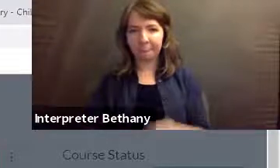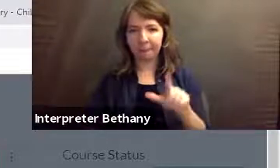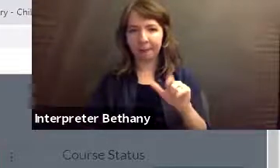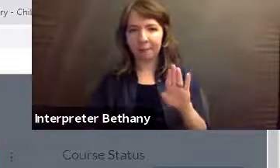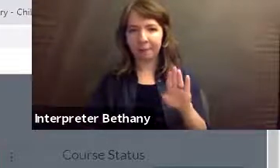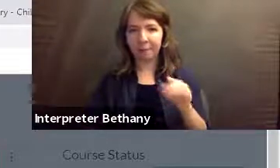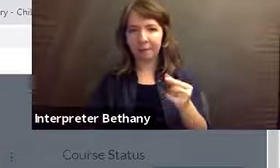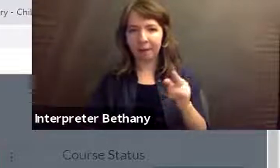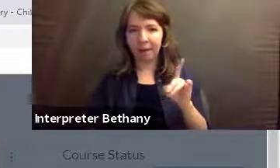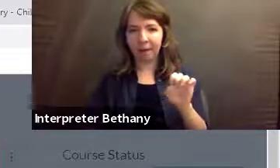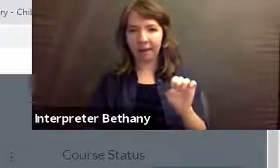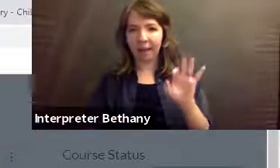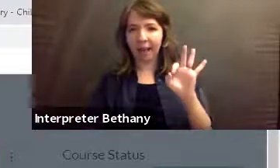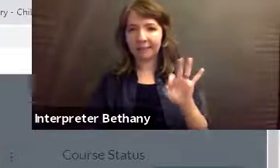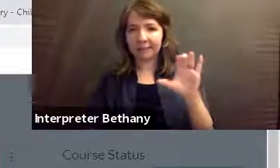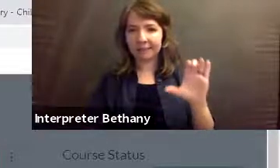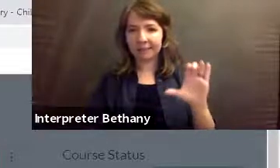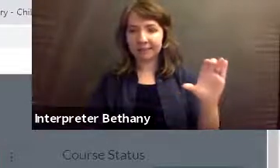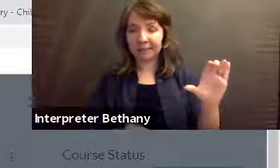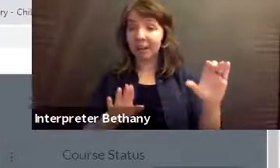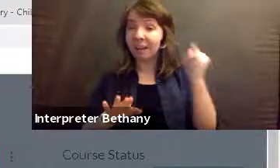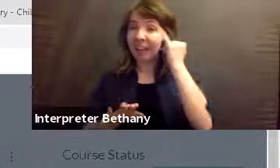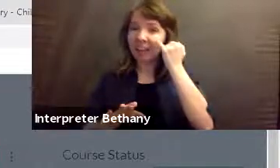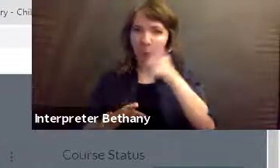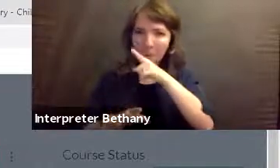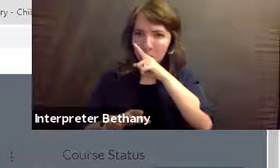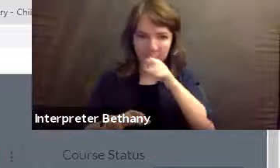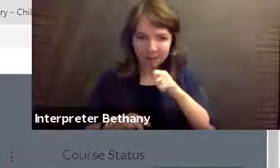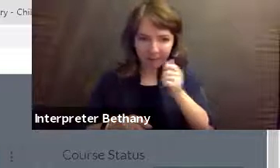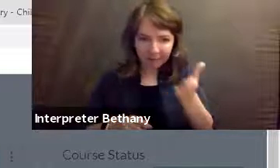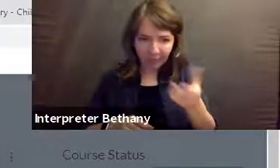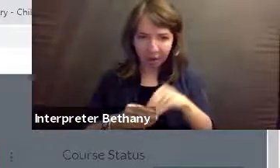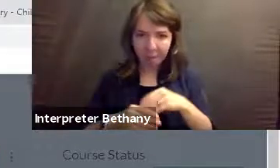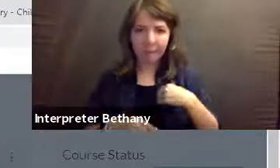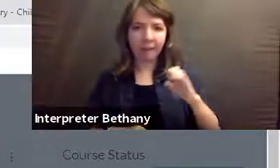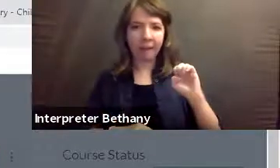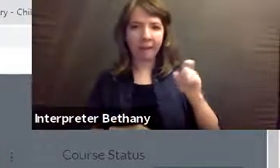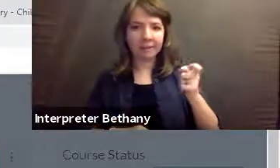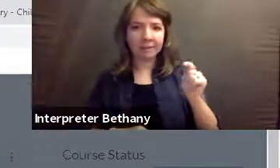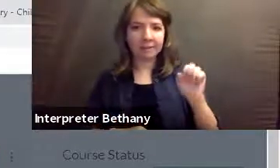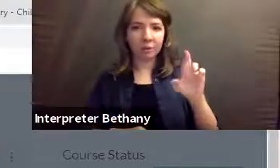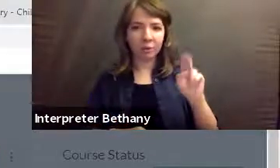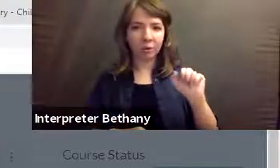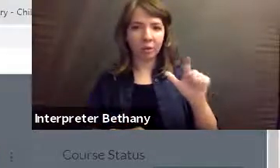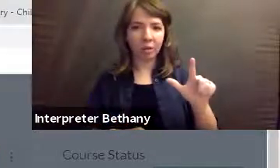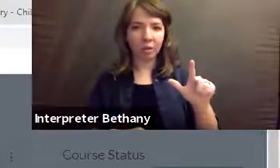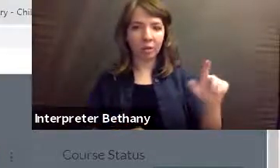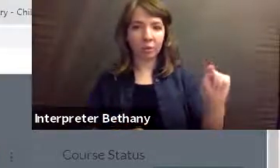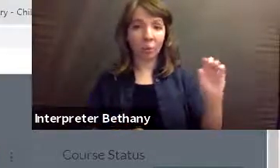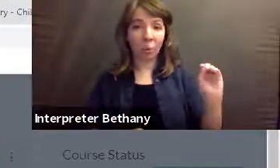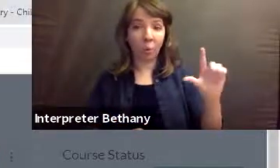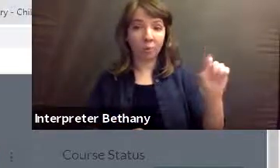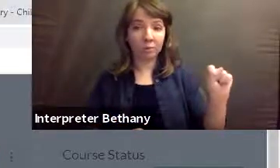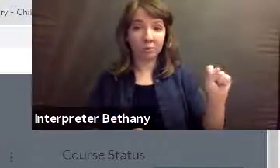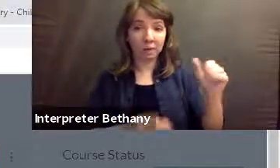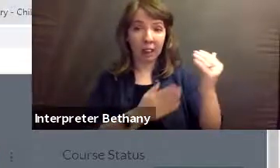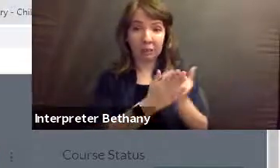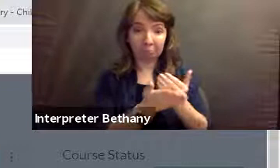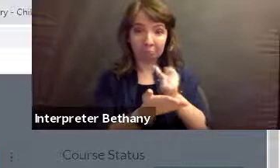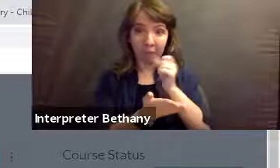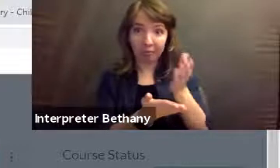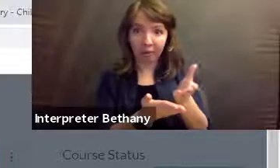Linda Kobashigawa: If you don't see it in your external tools list, just let me know and I can send you the information to set it up, but it should be available for every course.